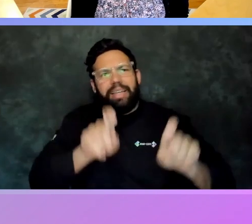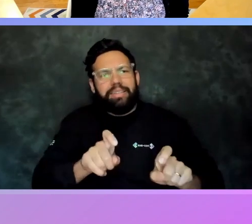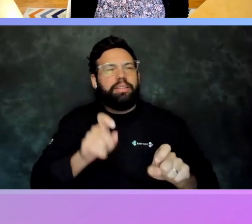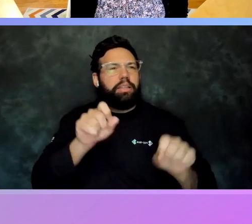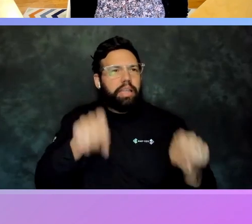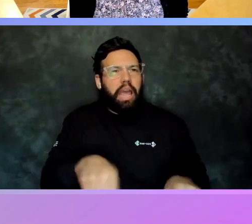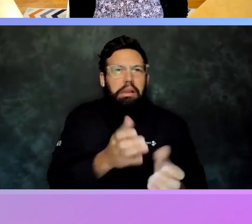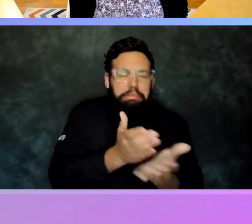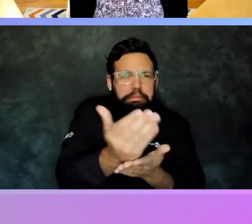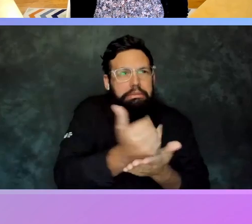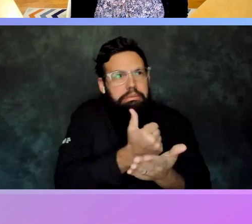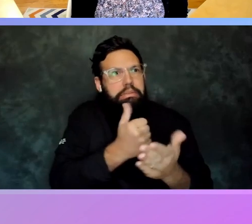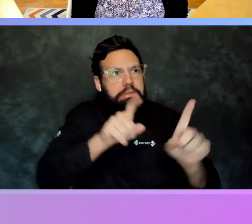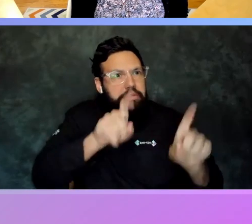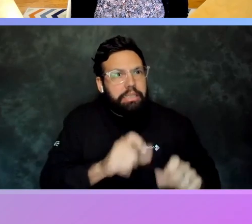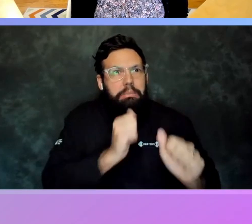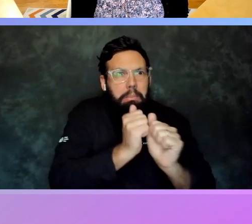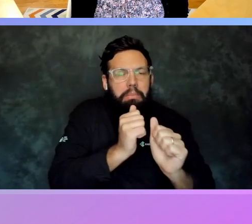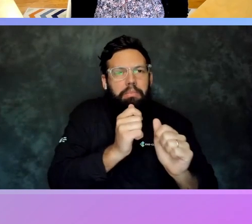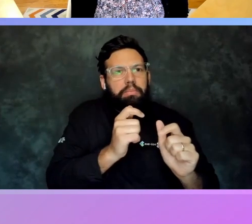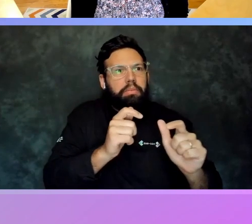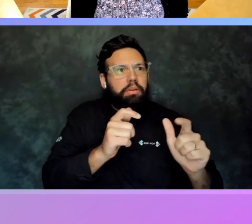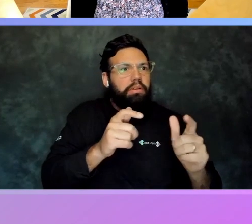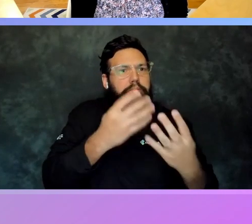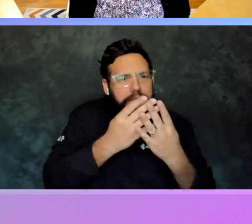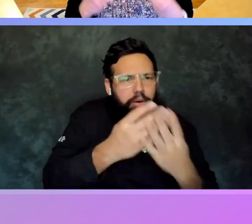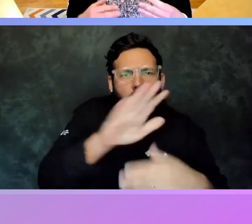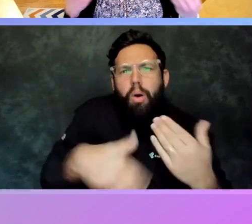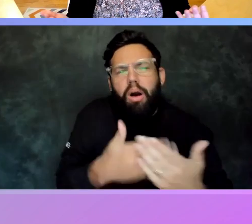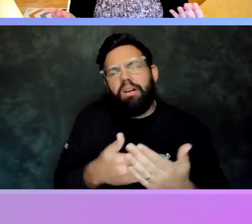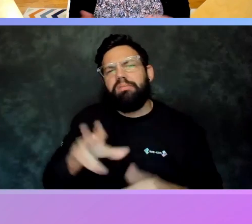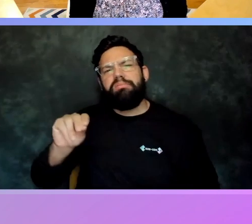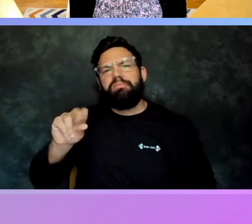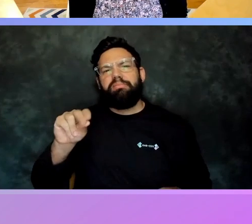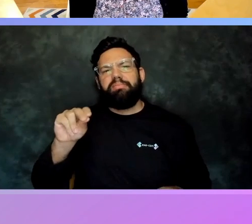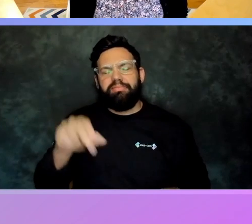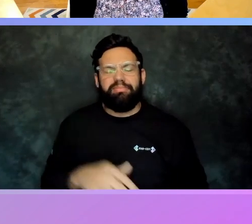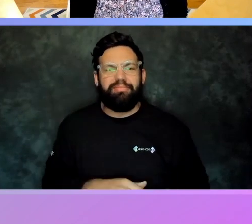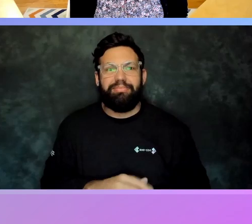Carie She's going to introduce herself and start? First a couple housekeeping items, this session will be